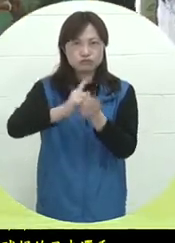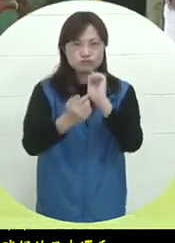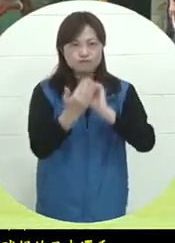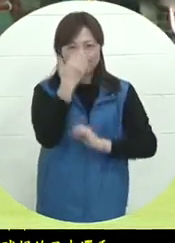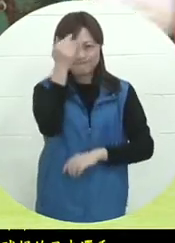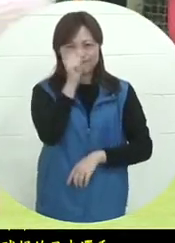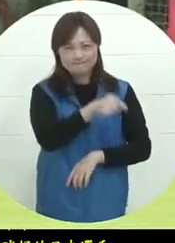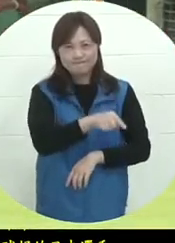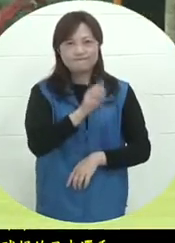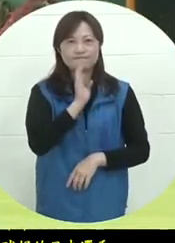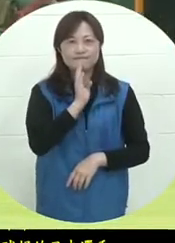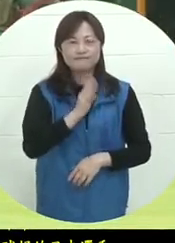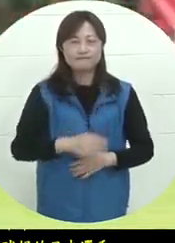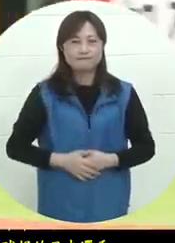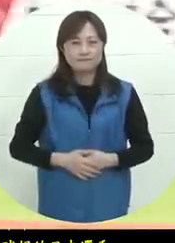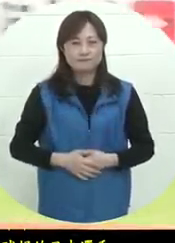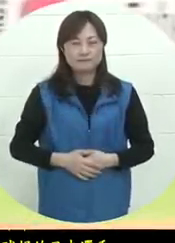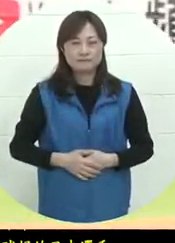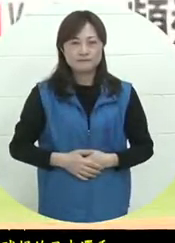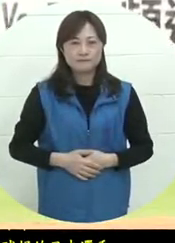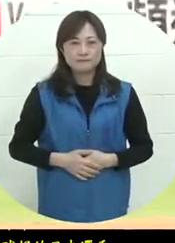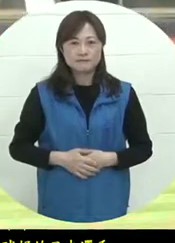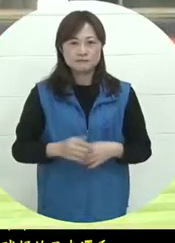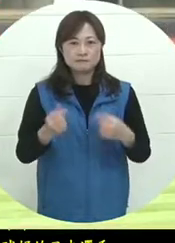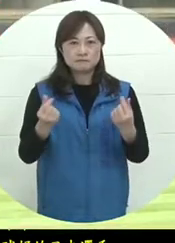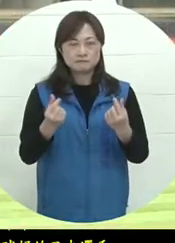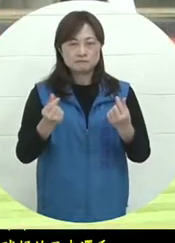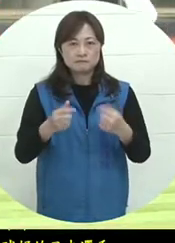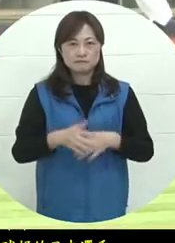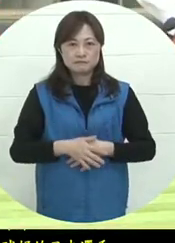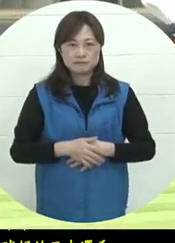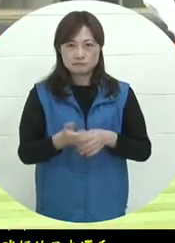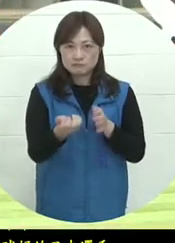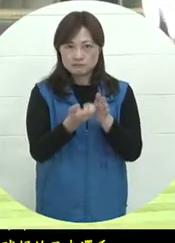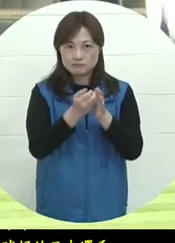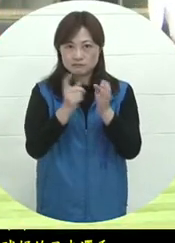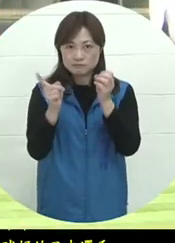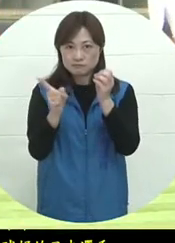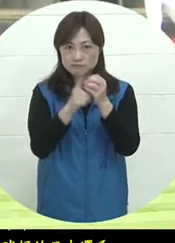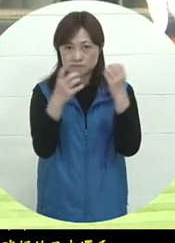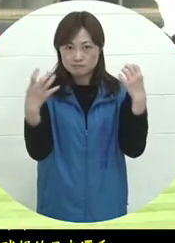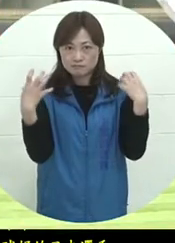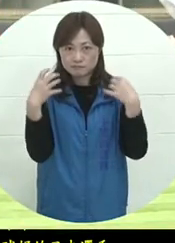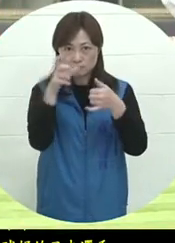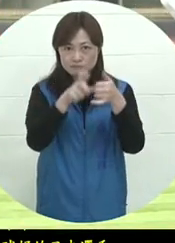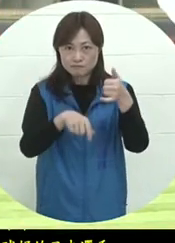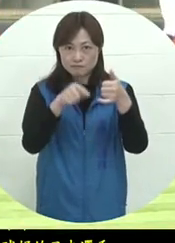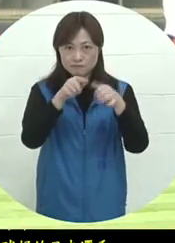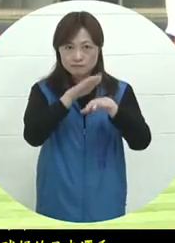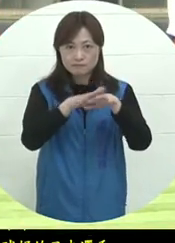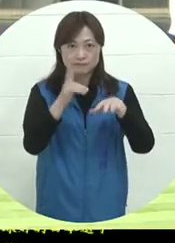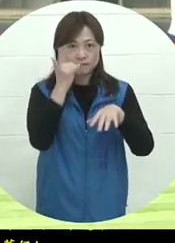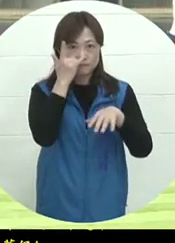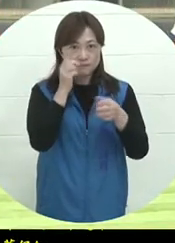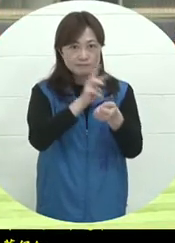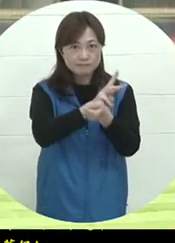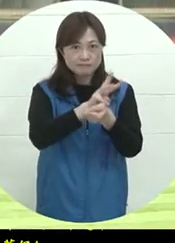it was cut. Anderson, who came up to bat in the first half of the inning, was his overall rhythm slightly affected.